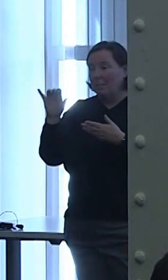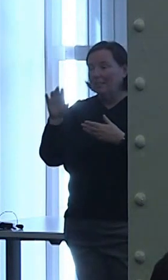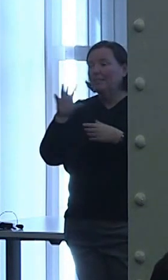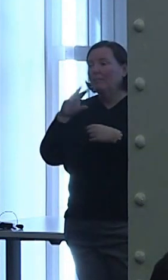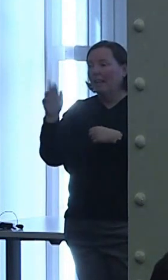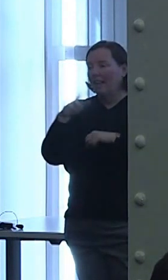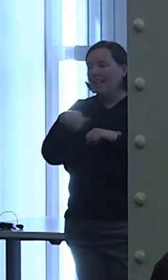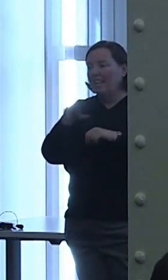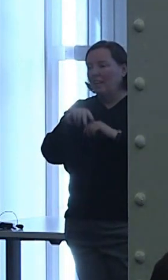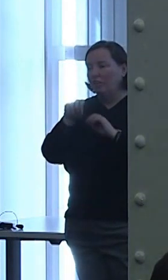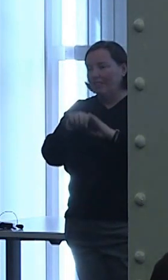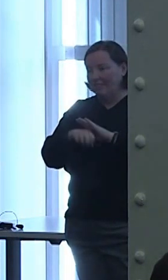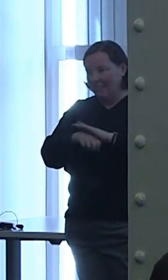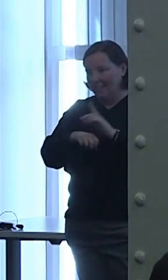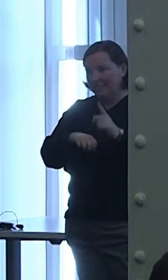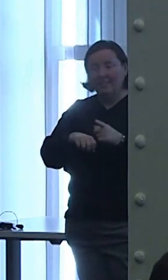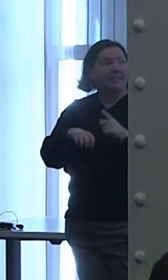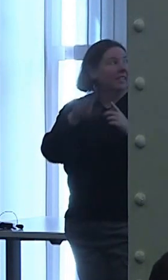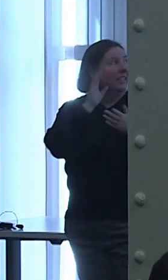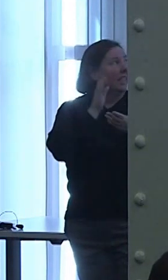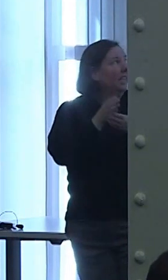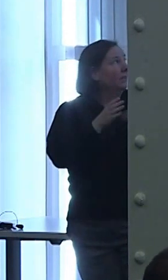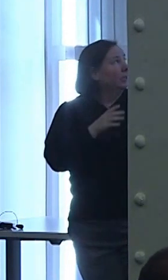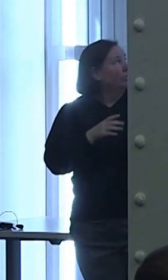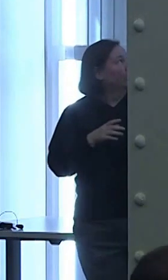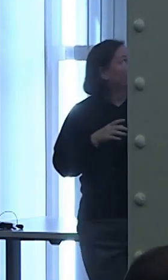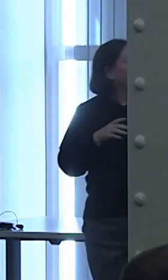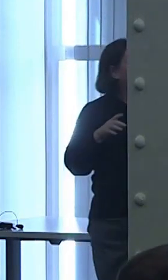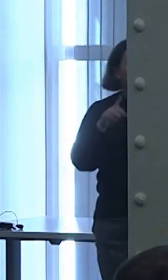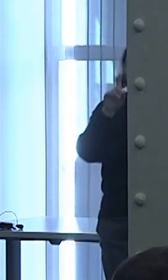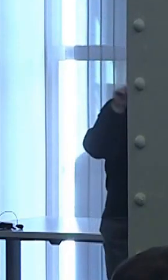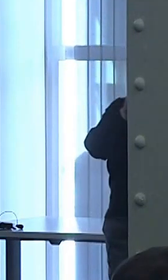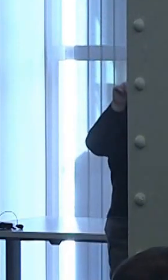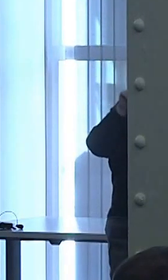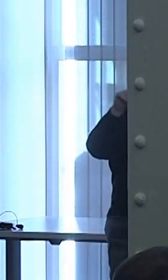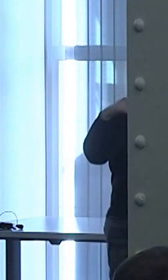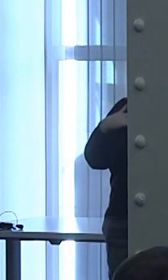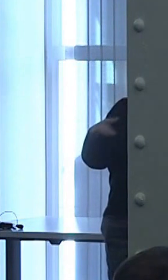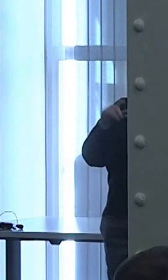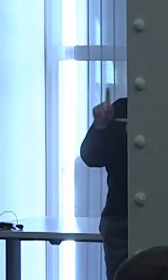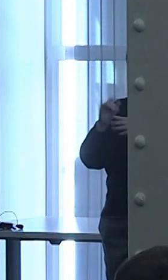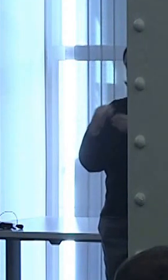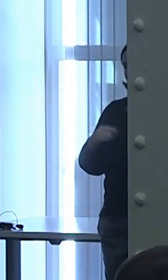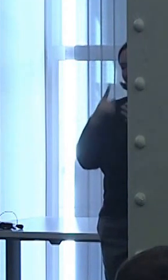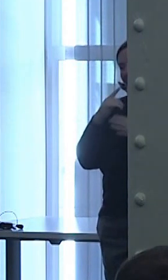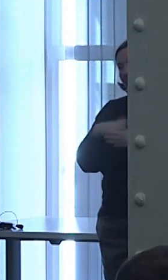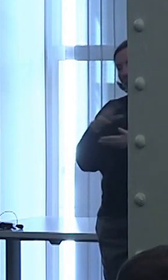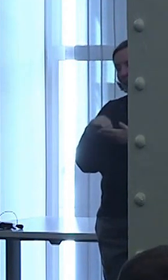and this image here is something that I always draw for my students when I talk about intersectionality